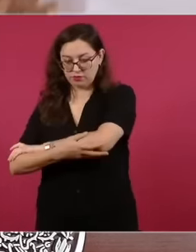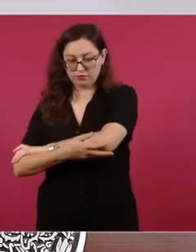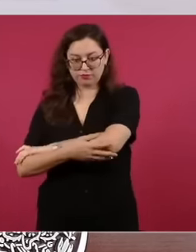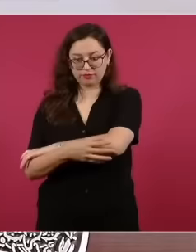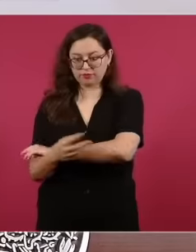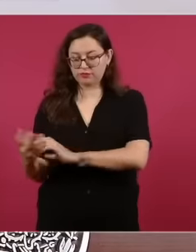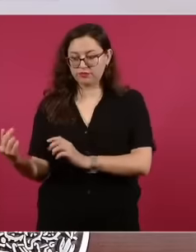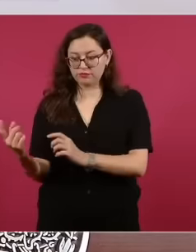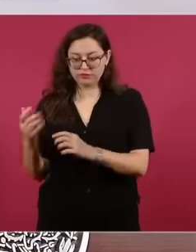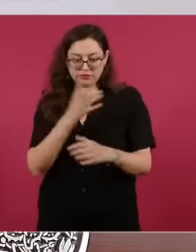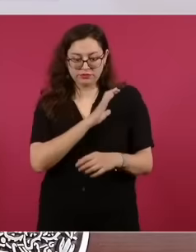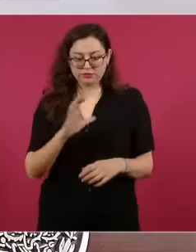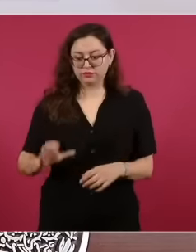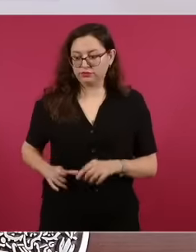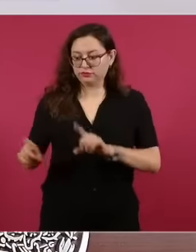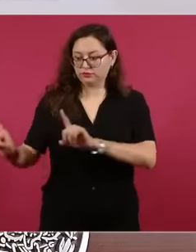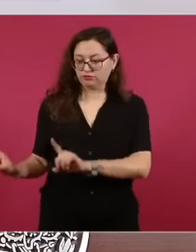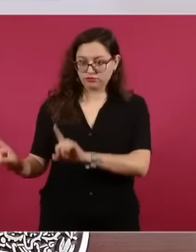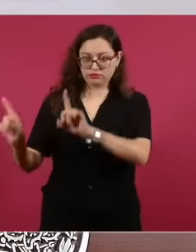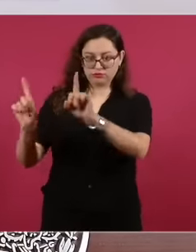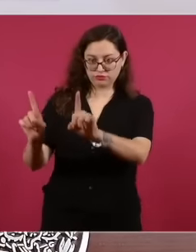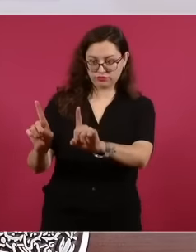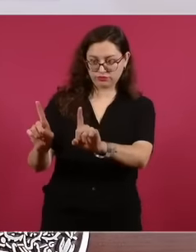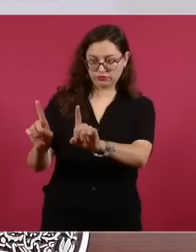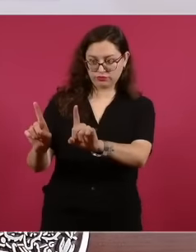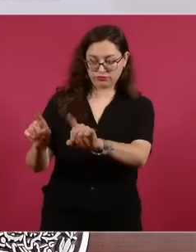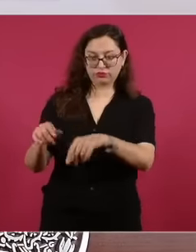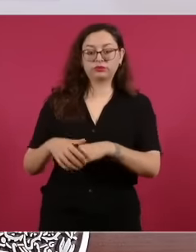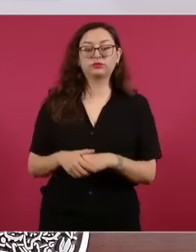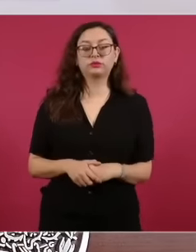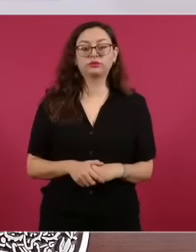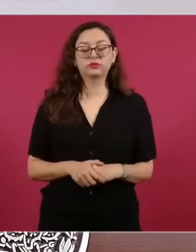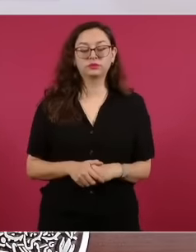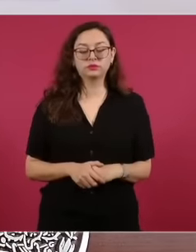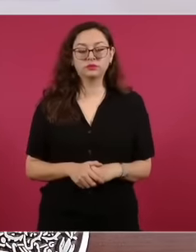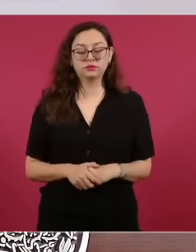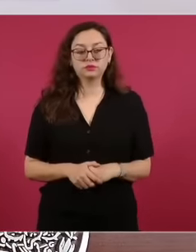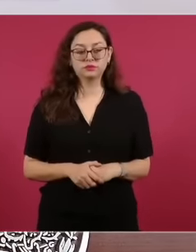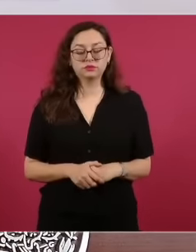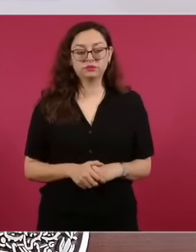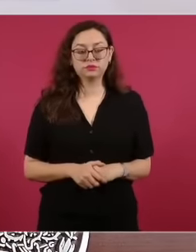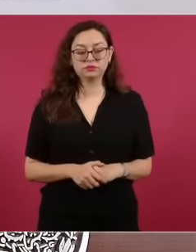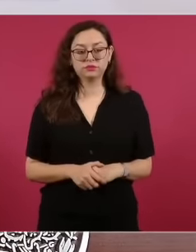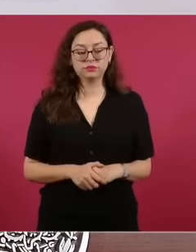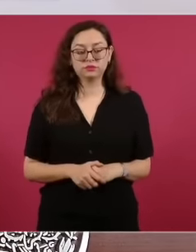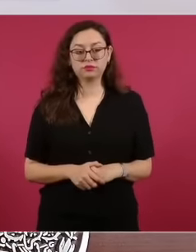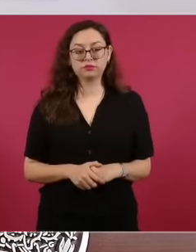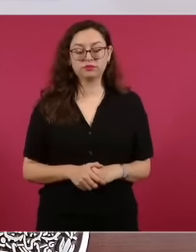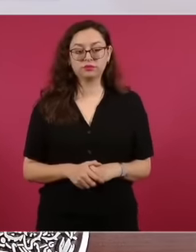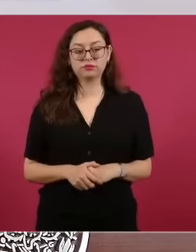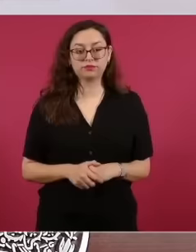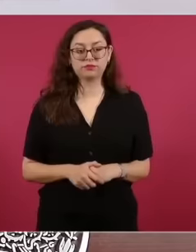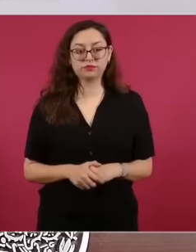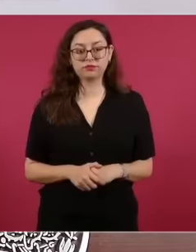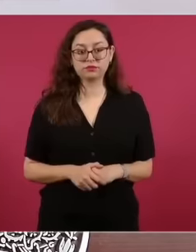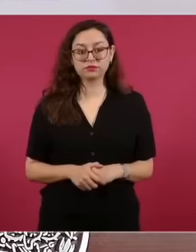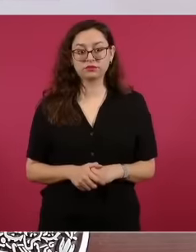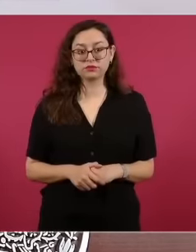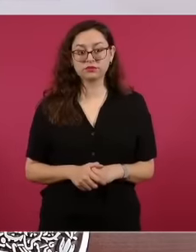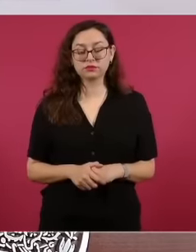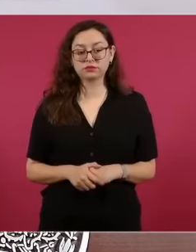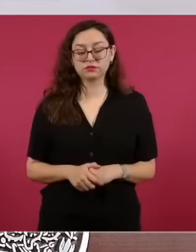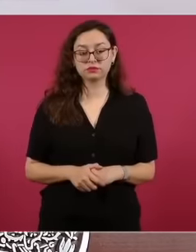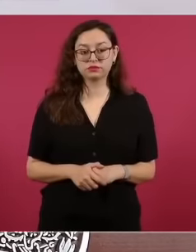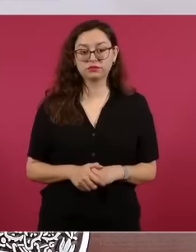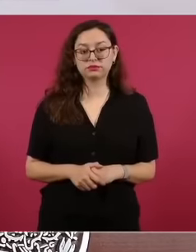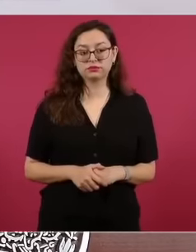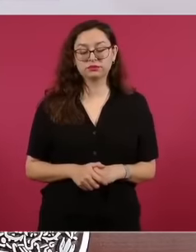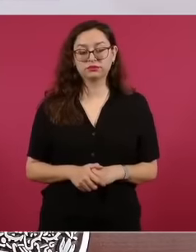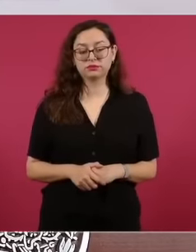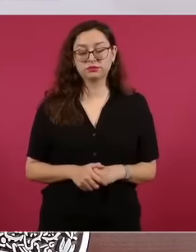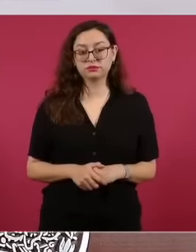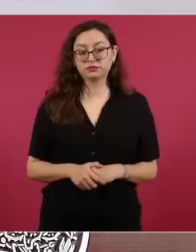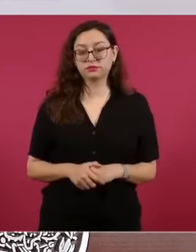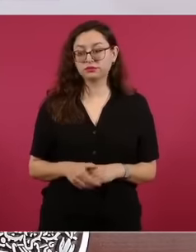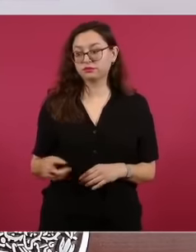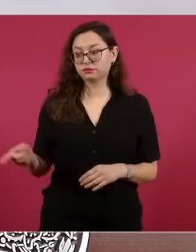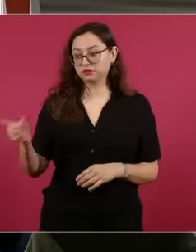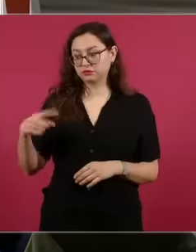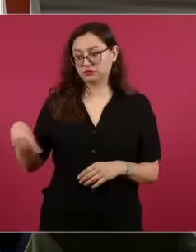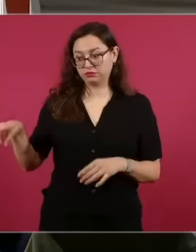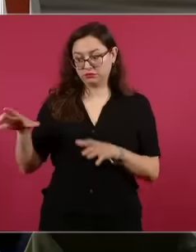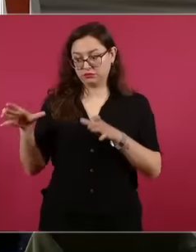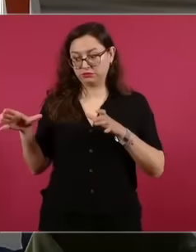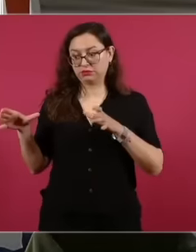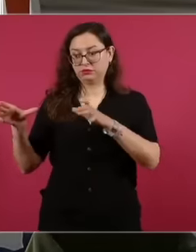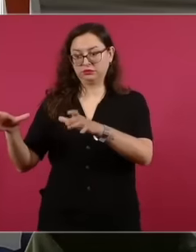who felt like the owners of Mexico, not Claudio x González, they themselves